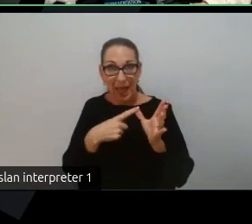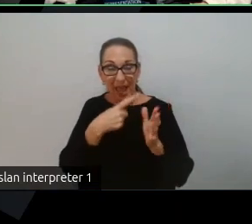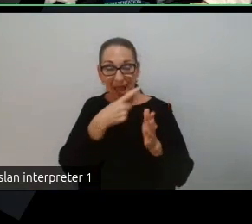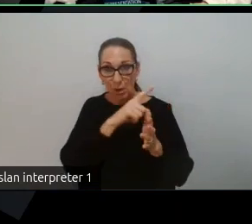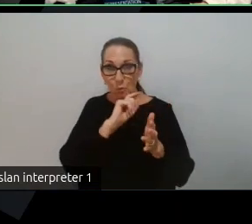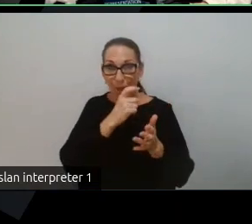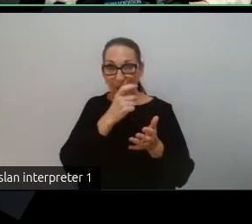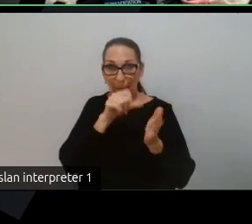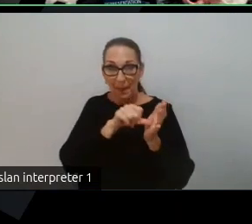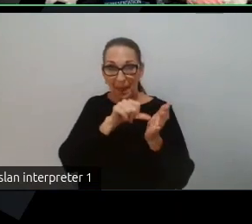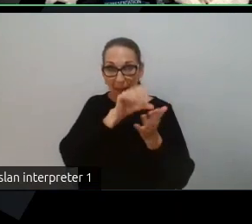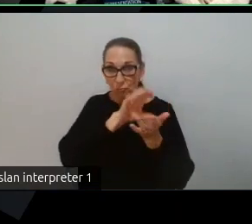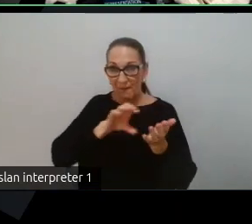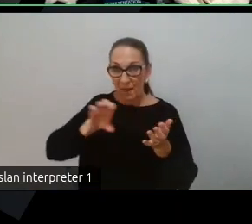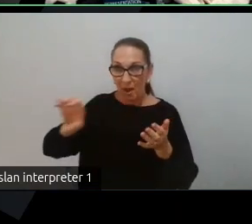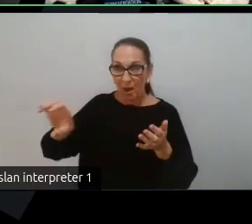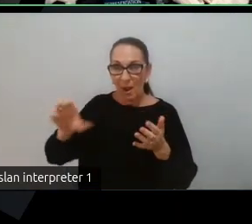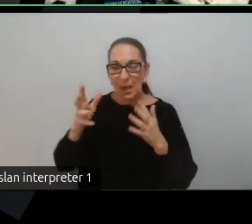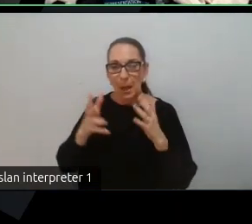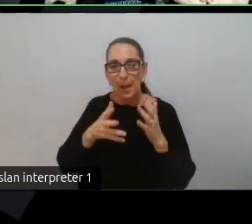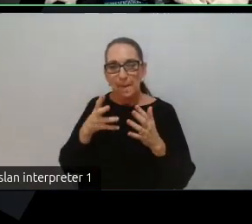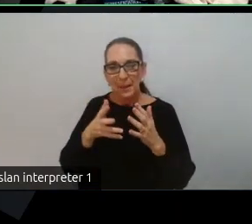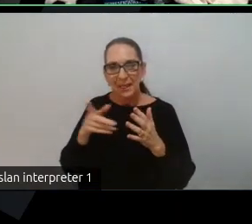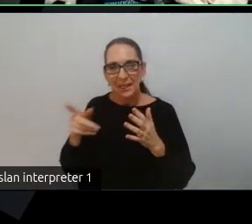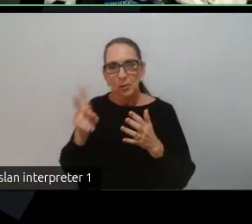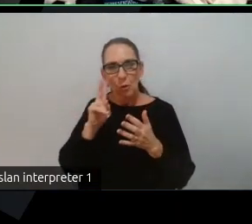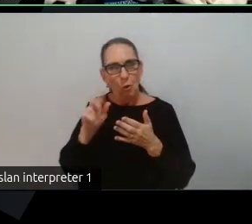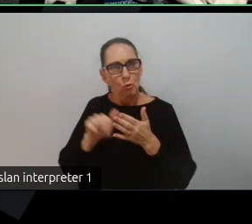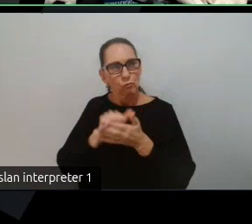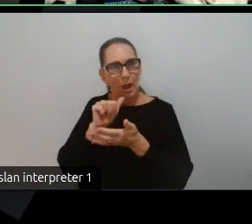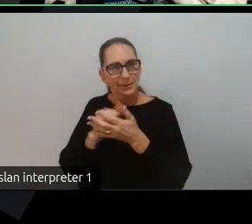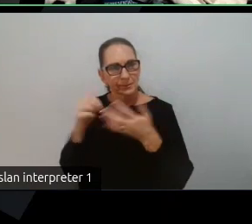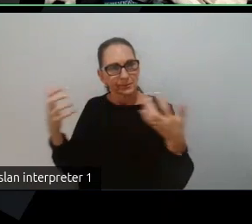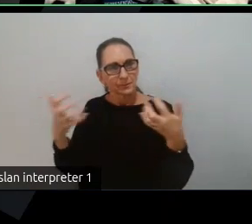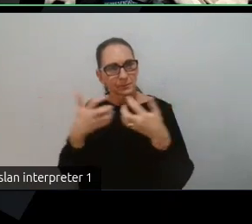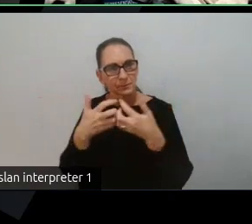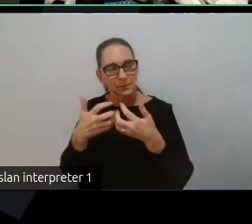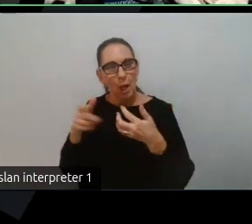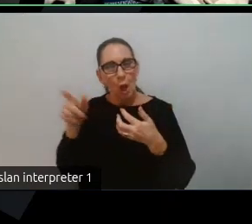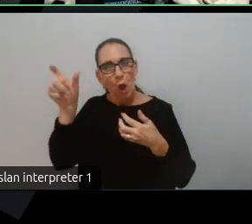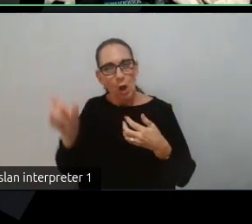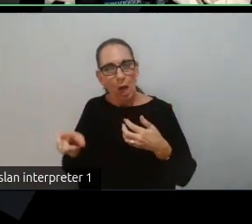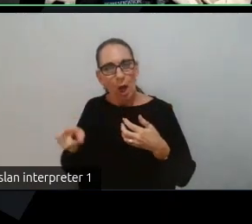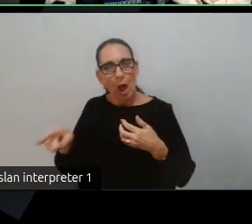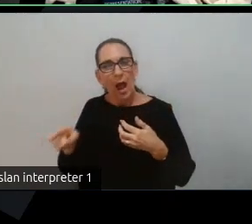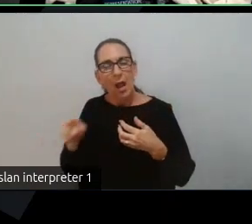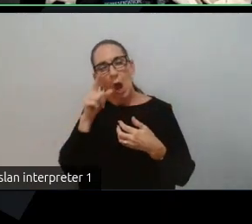is for a proper purpose and that um that the client is likely to succeed in getting what